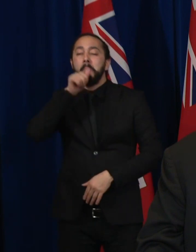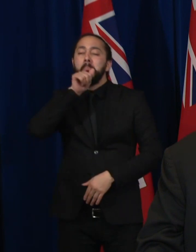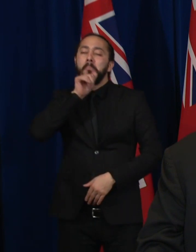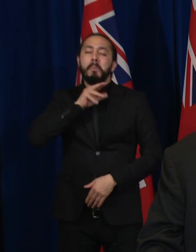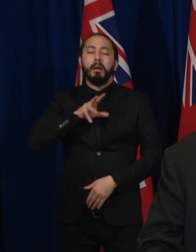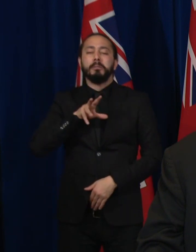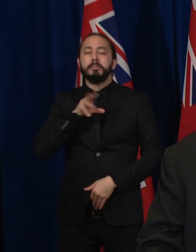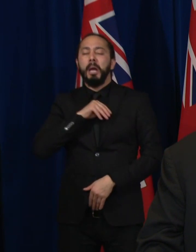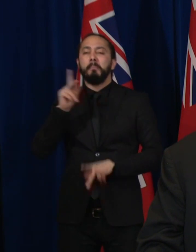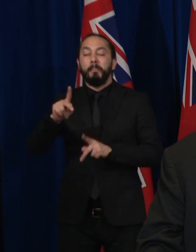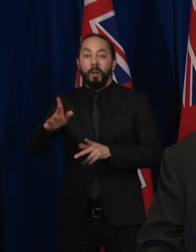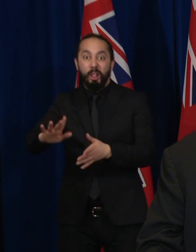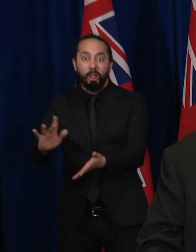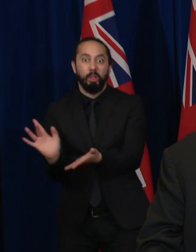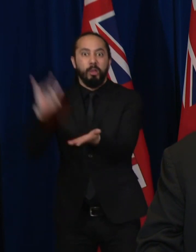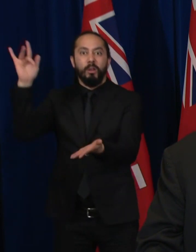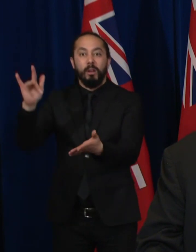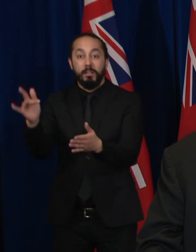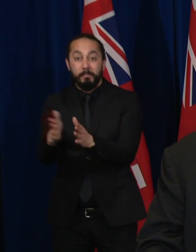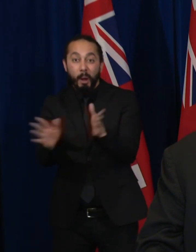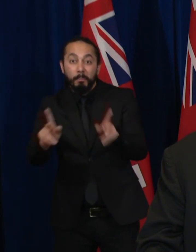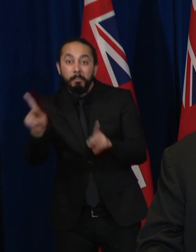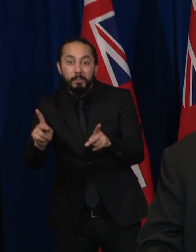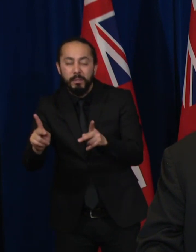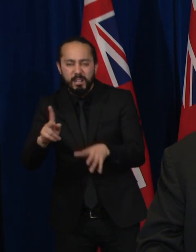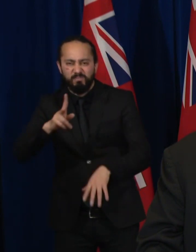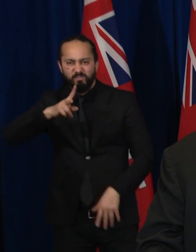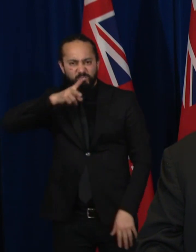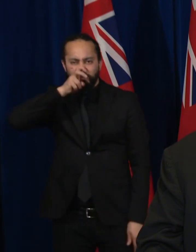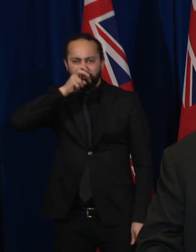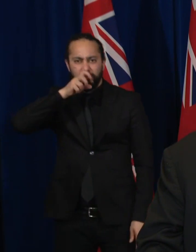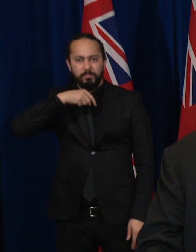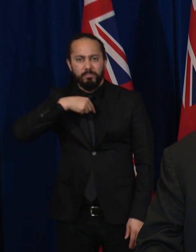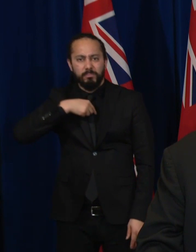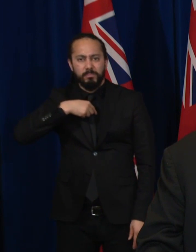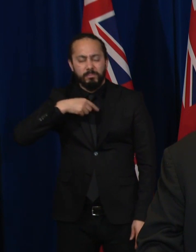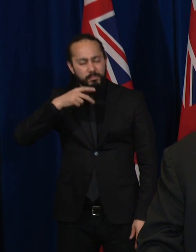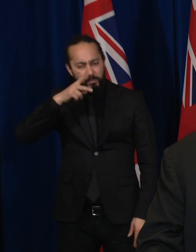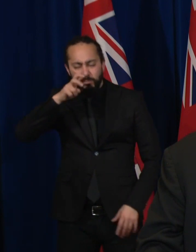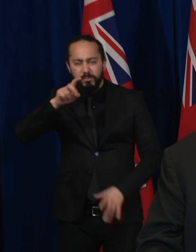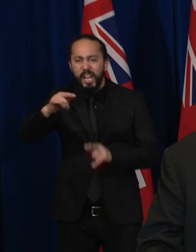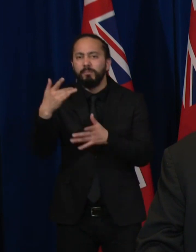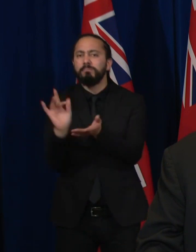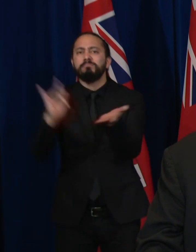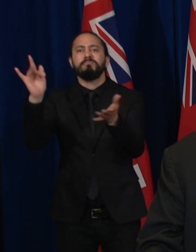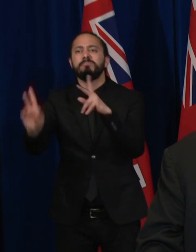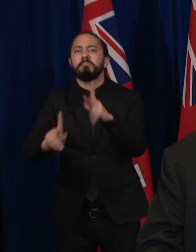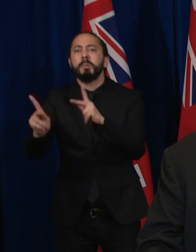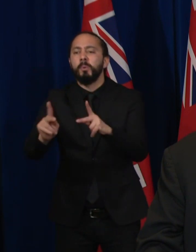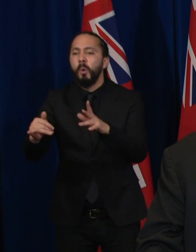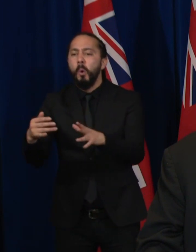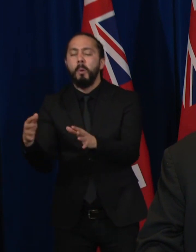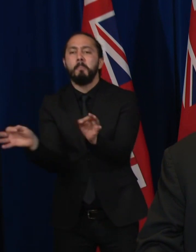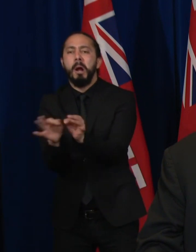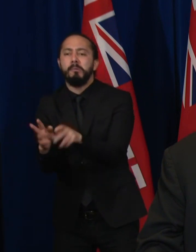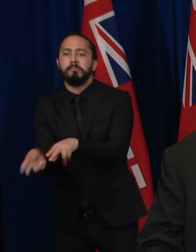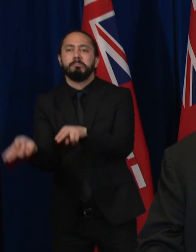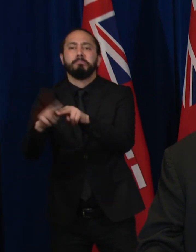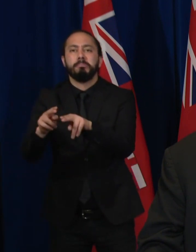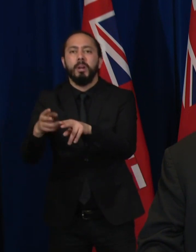Anyone who wants to gouge the public in these times, we're going to come down hard. I'm going to come